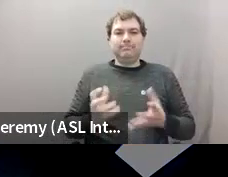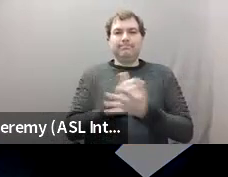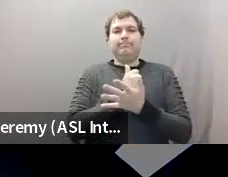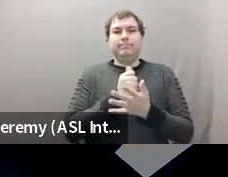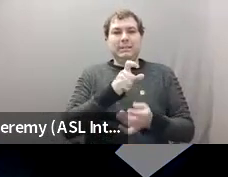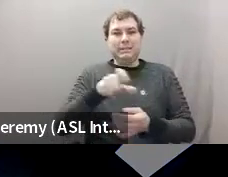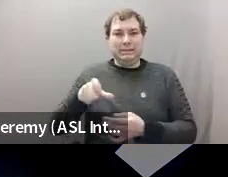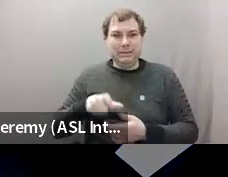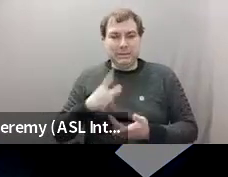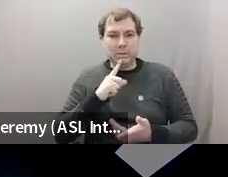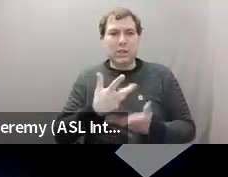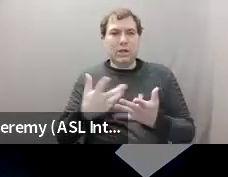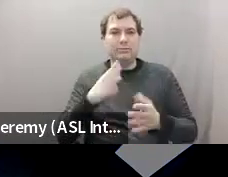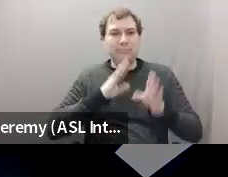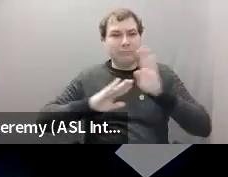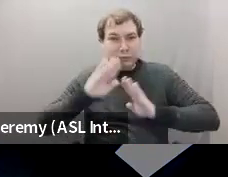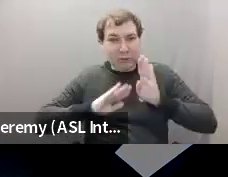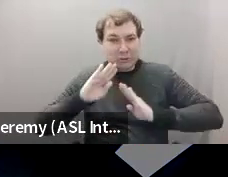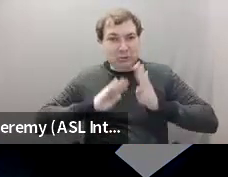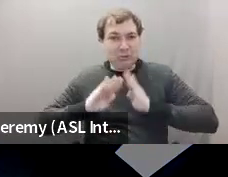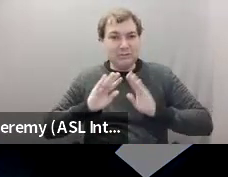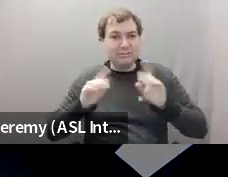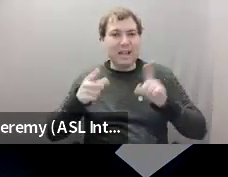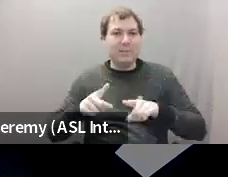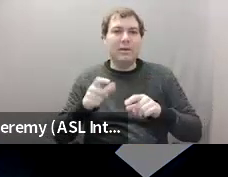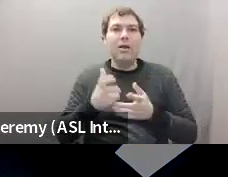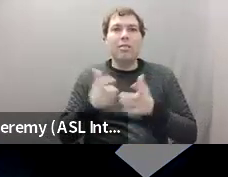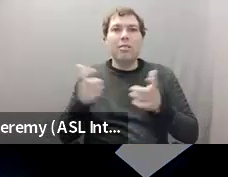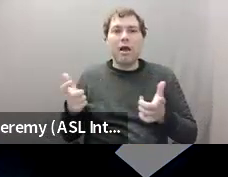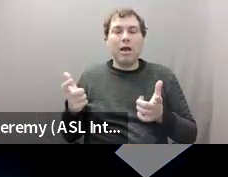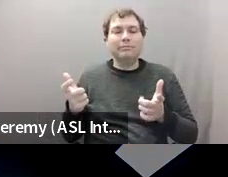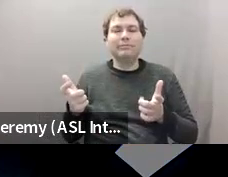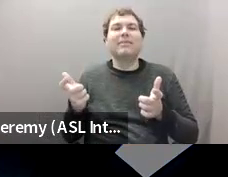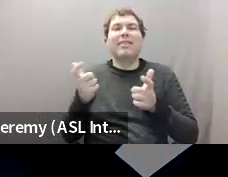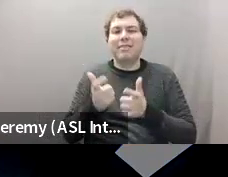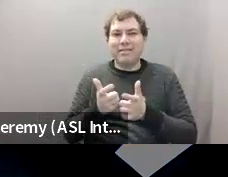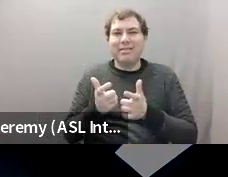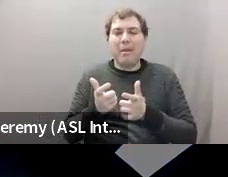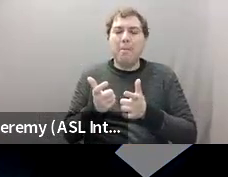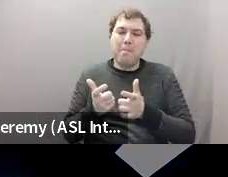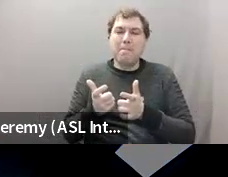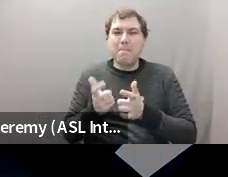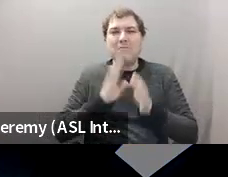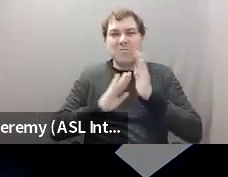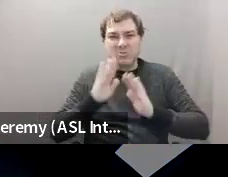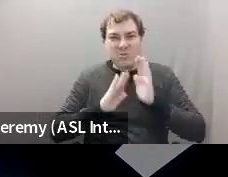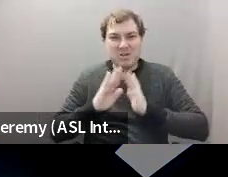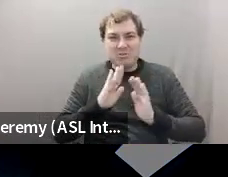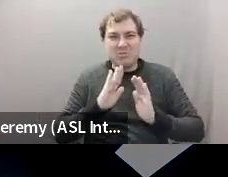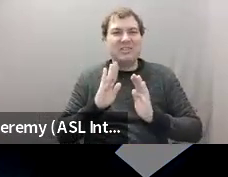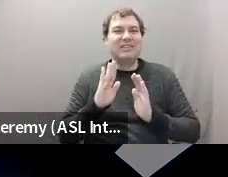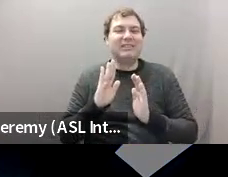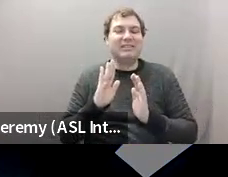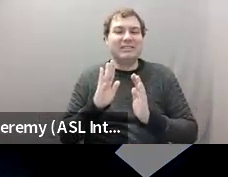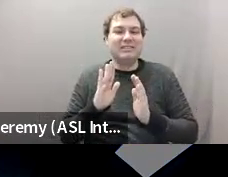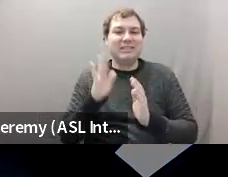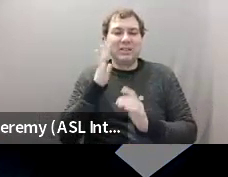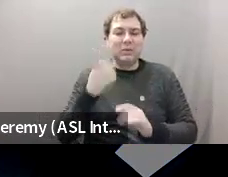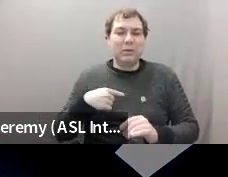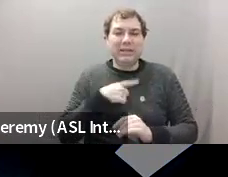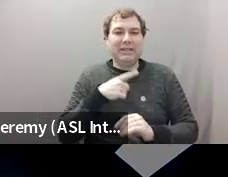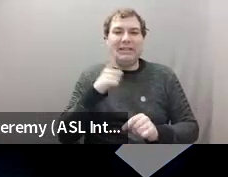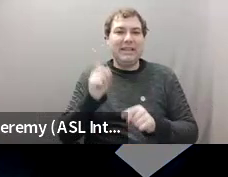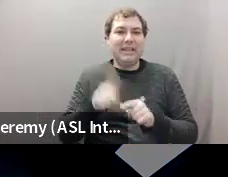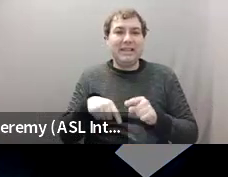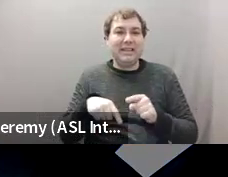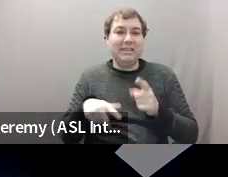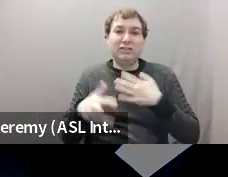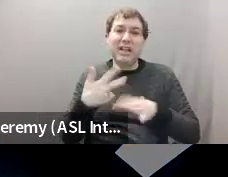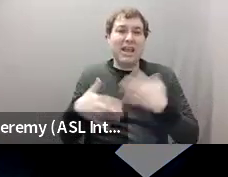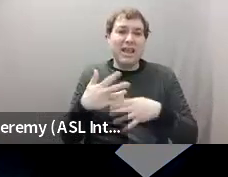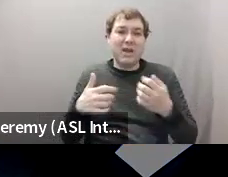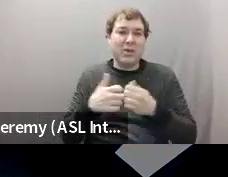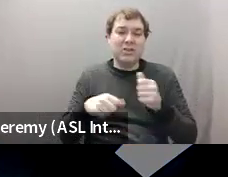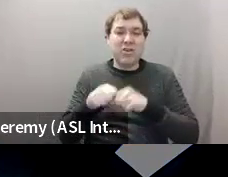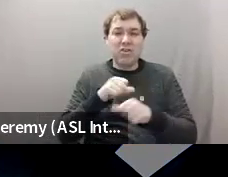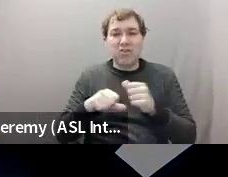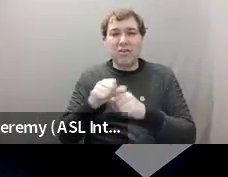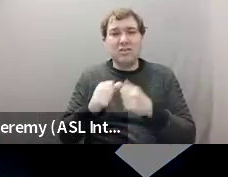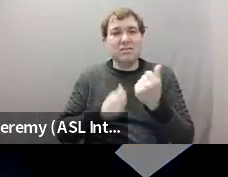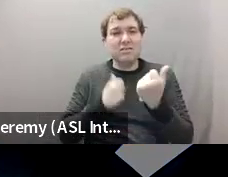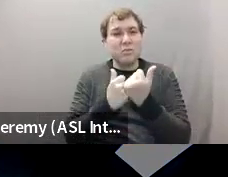Cassidy Thorne: So it's caused a lot of frustration, not a lot. That was an exaggeration, a smidge of frustration, and that we can't just hang out with each other and support in that community the way that we want